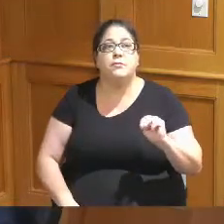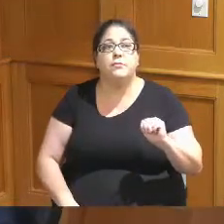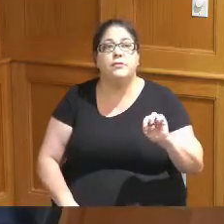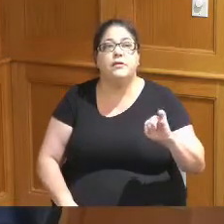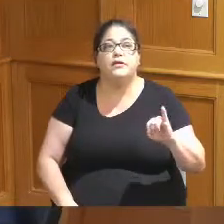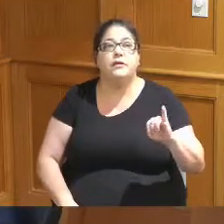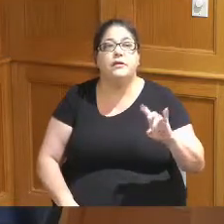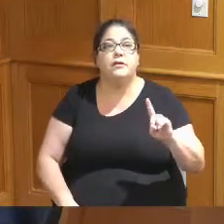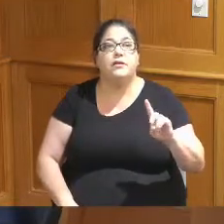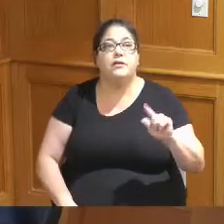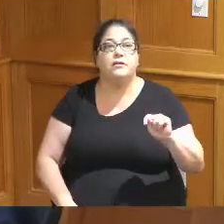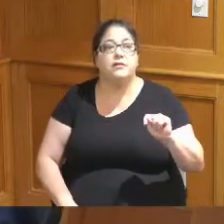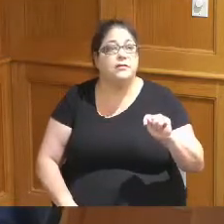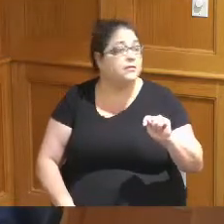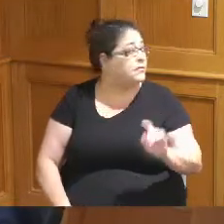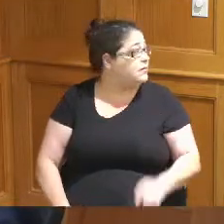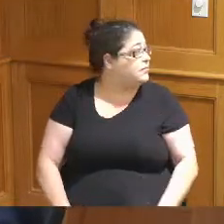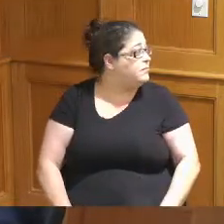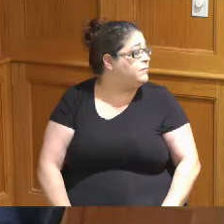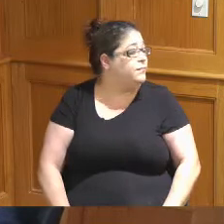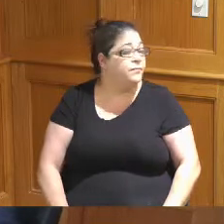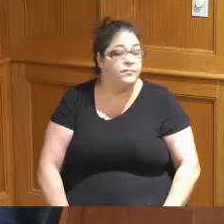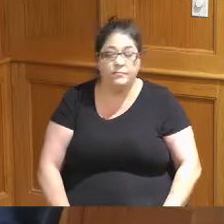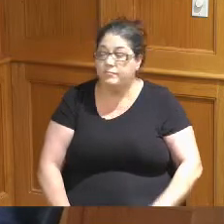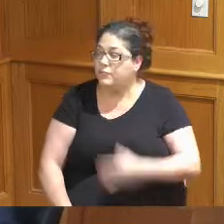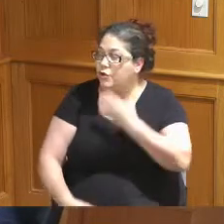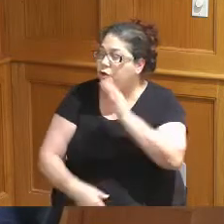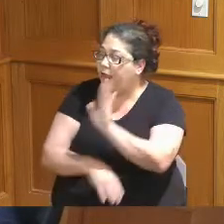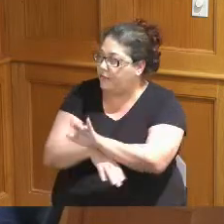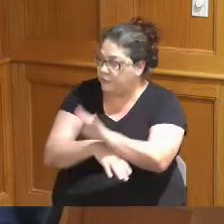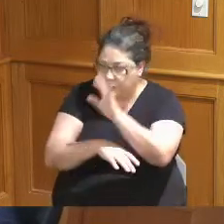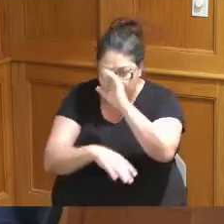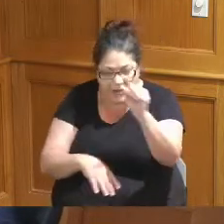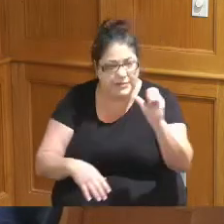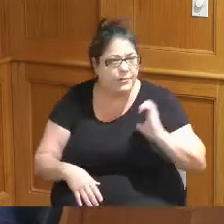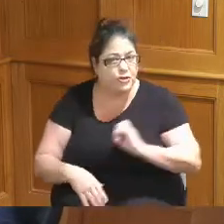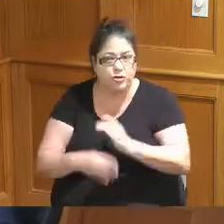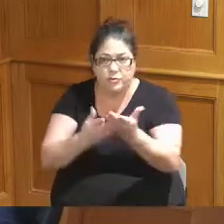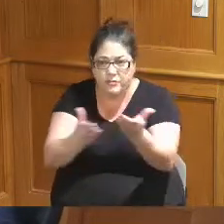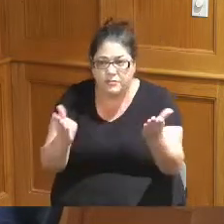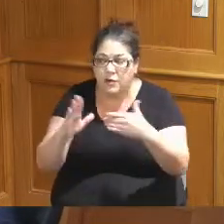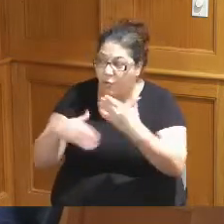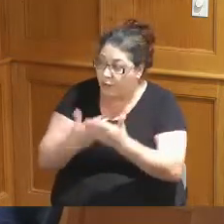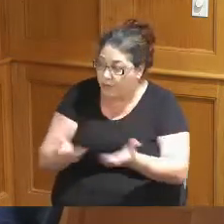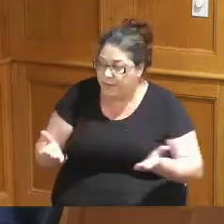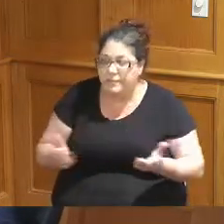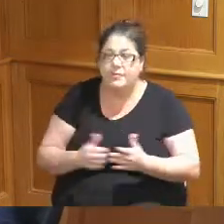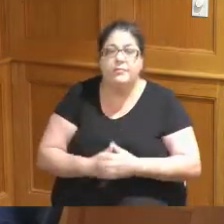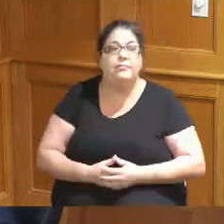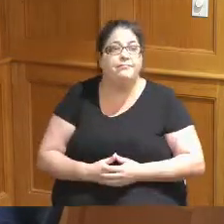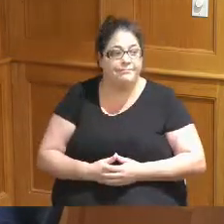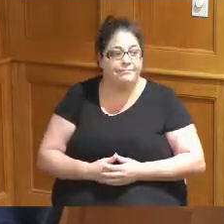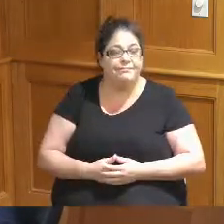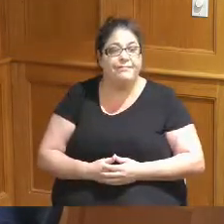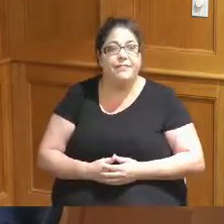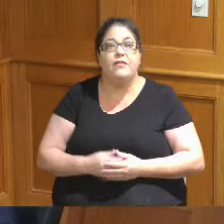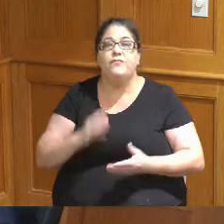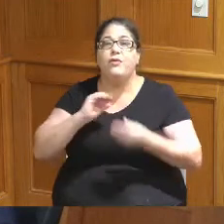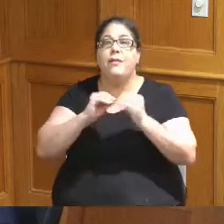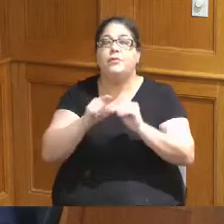good afternoon Madam President Commissioners and all I'm here today on what's item 28 on the agenda